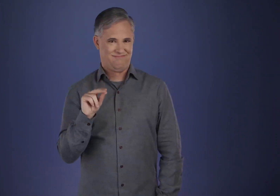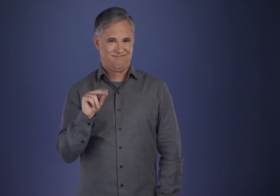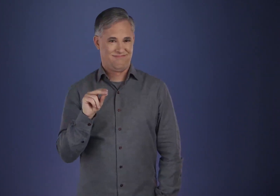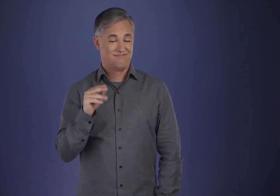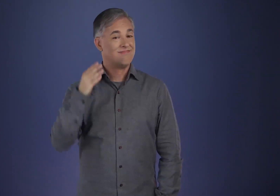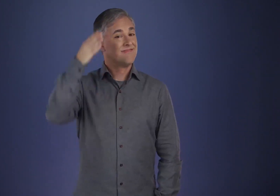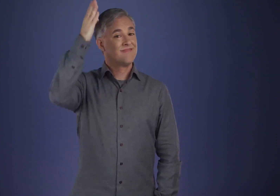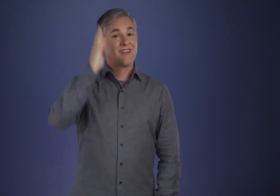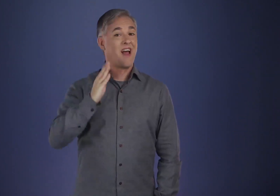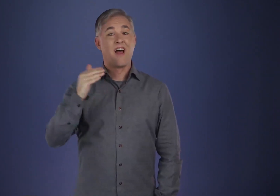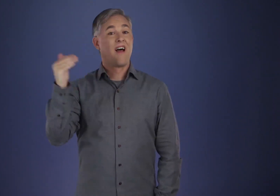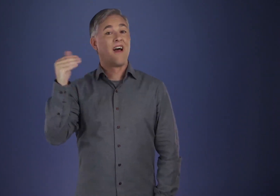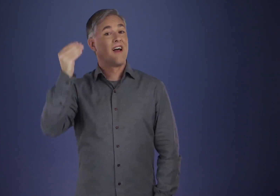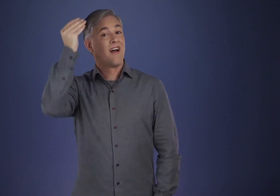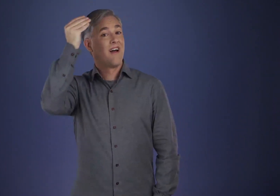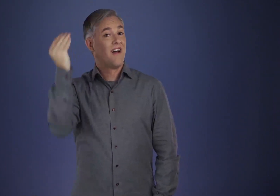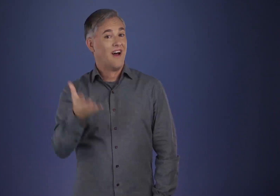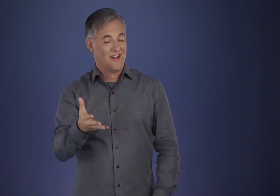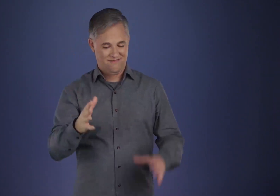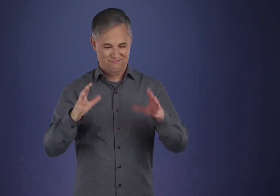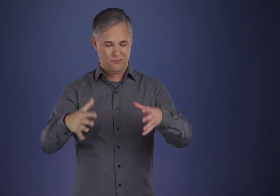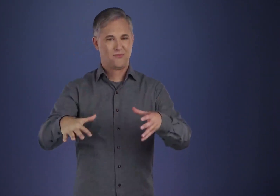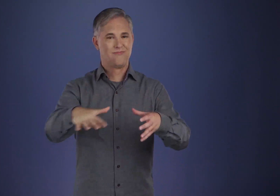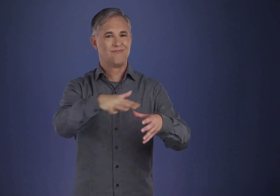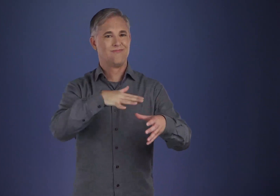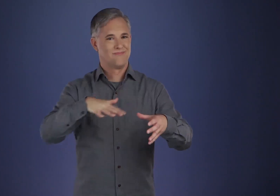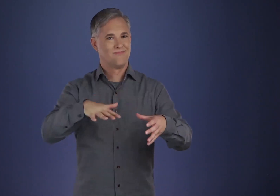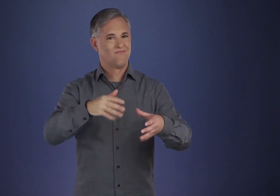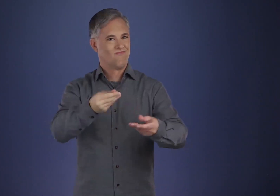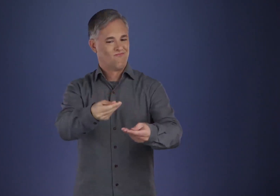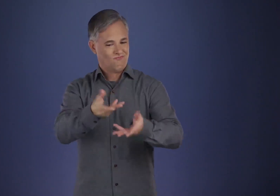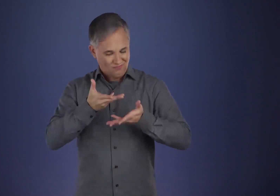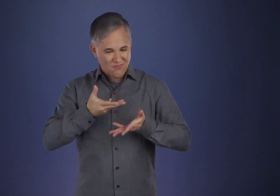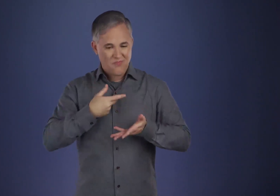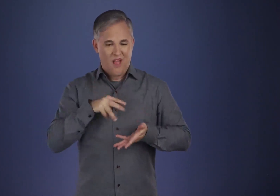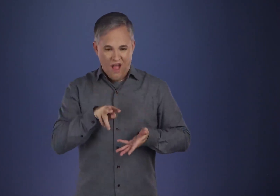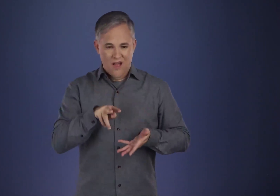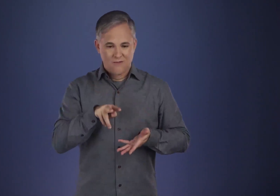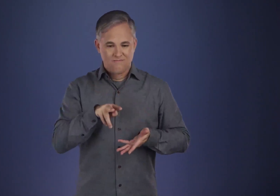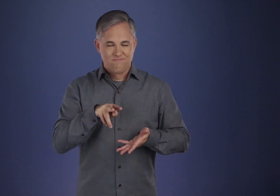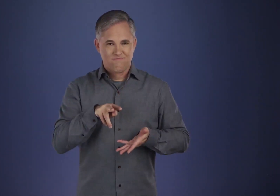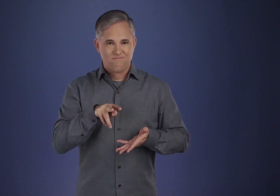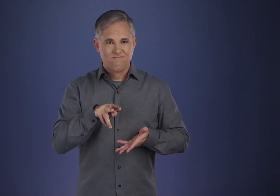Here was the true voice, welling up out of my friends. I listened,